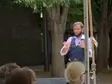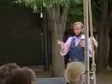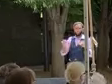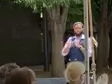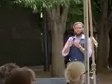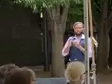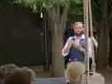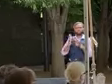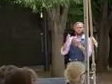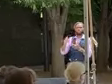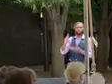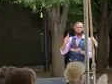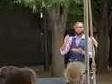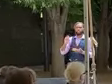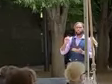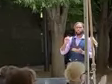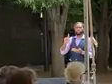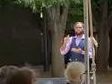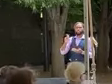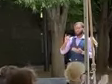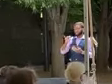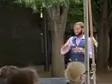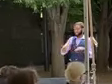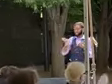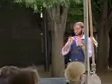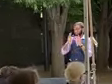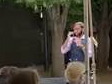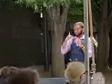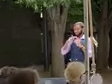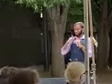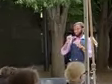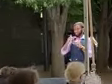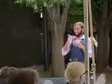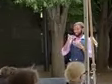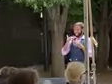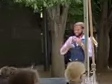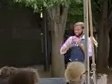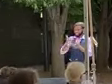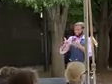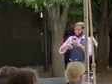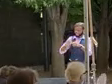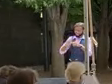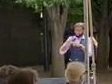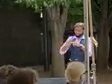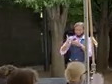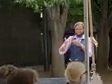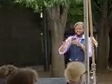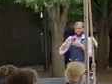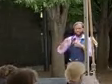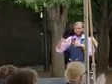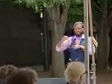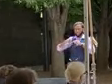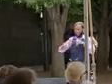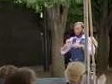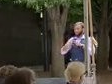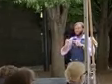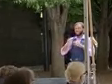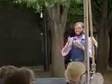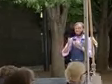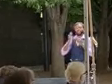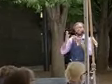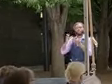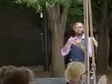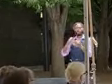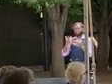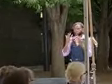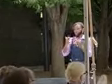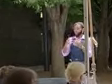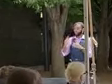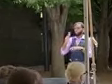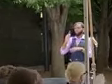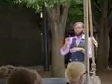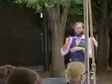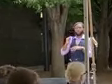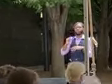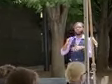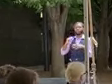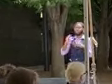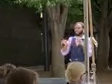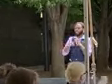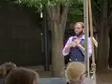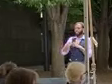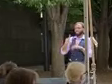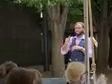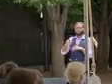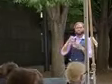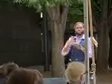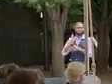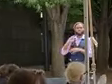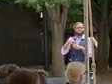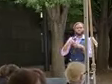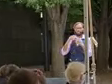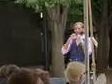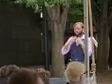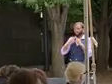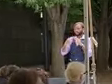which called for recommitting the United States to the promotion of disability rights and to the values enshrined in the Prologue Room